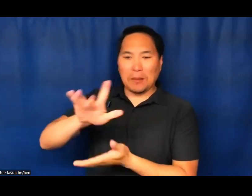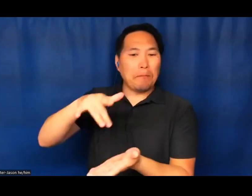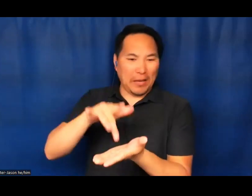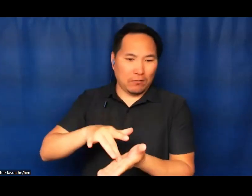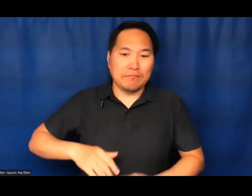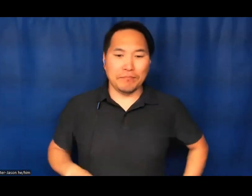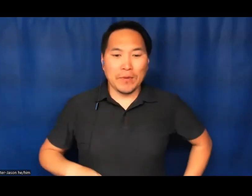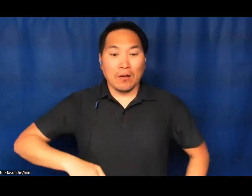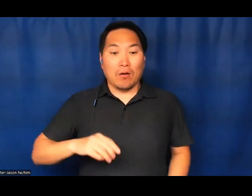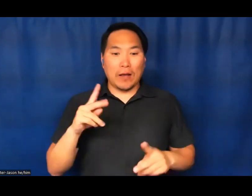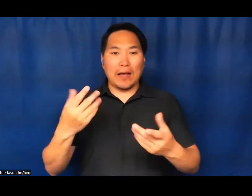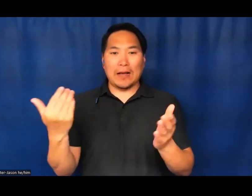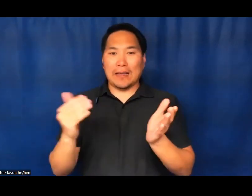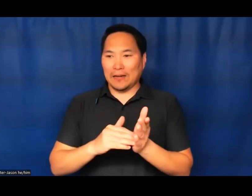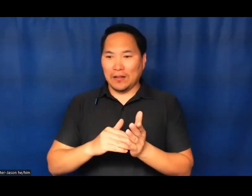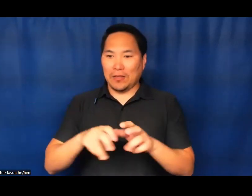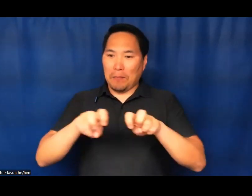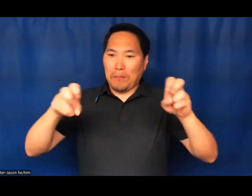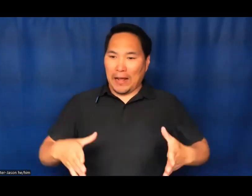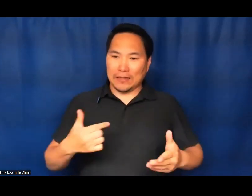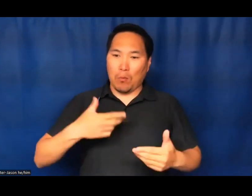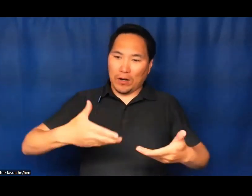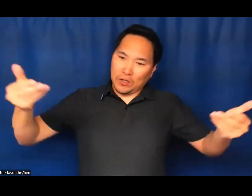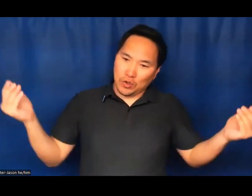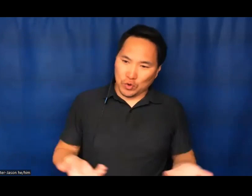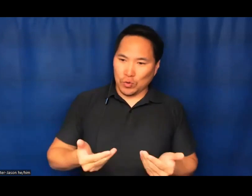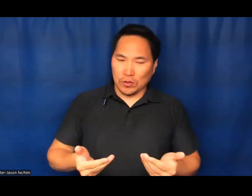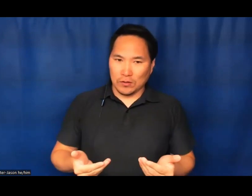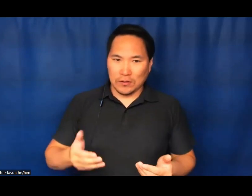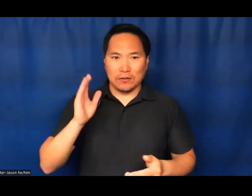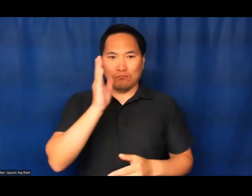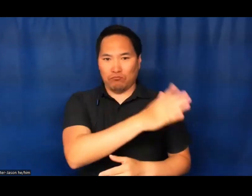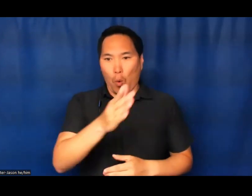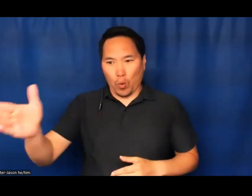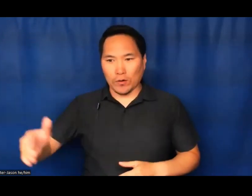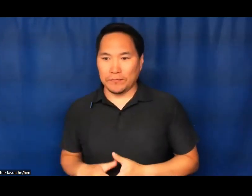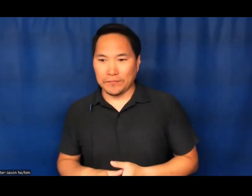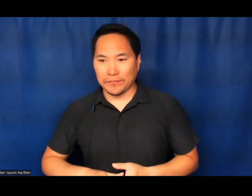me introduce the panelist now in order which they will speak.